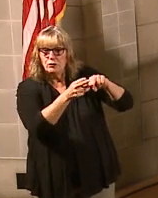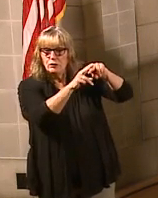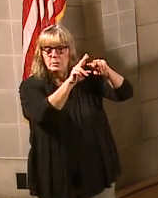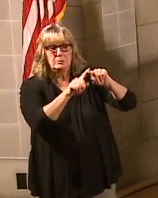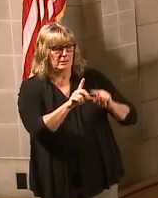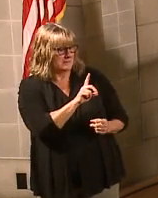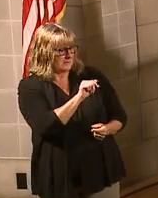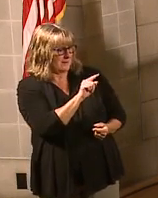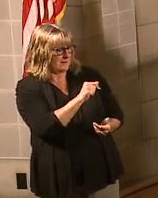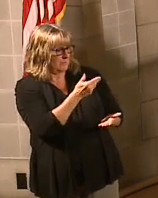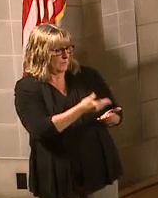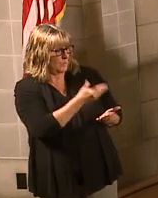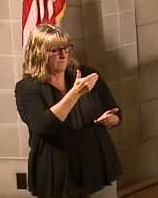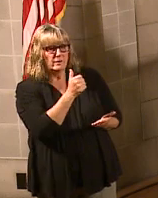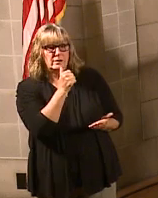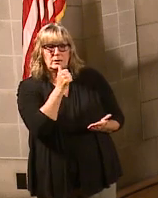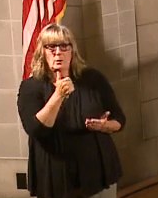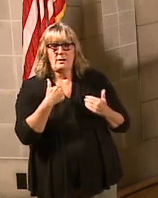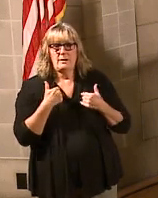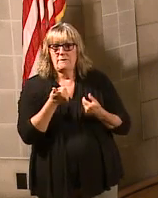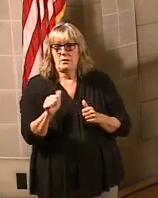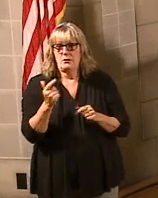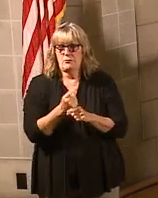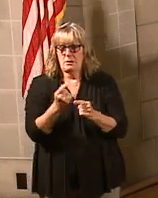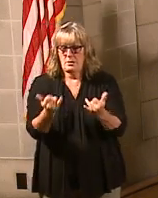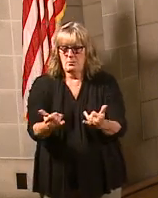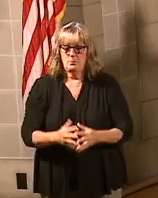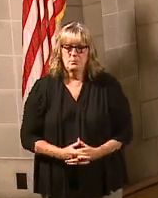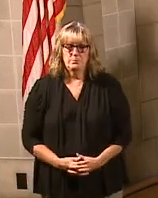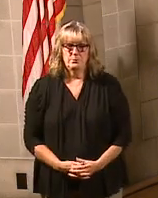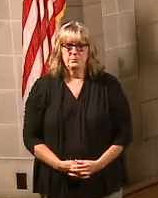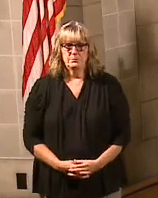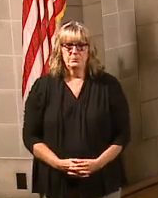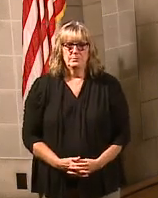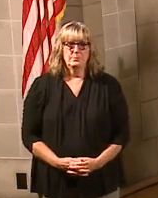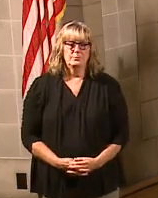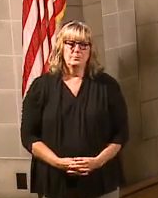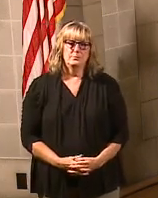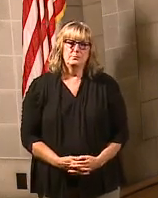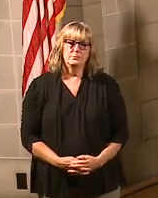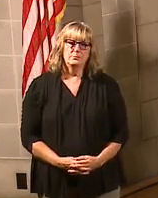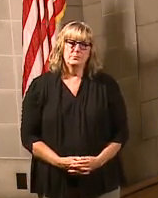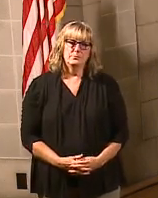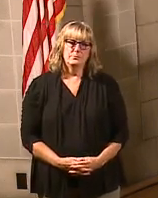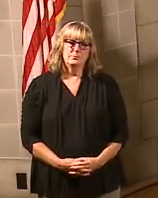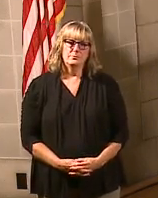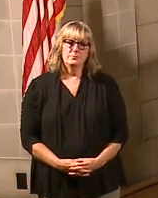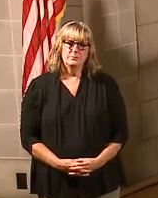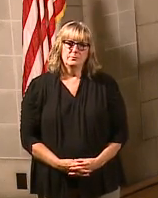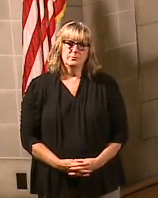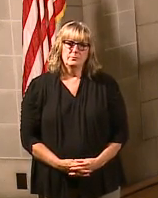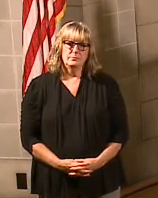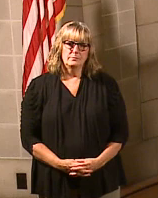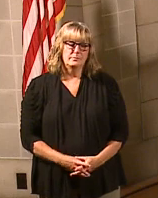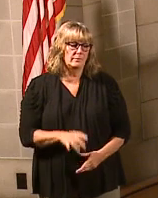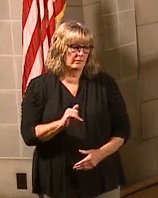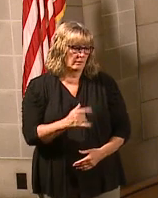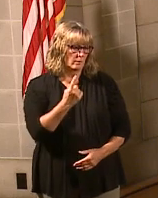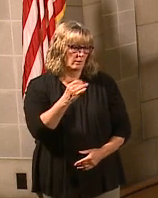THAT'S ONE OF THE REASONS WHY WE HAVE SEEN THAT RSV SURGE, BUT I